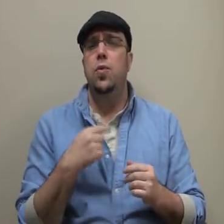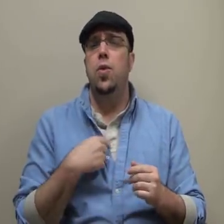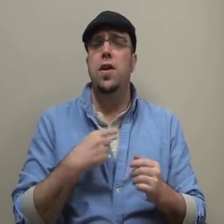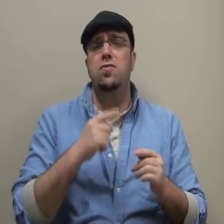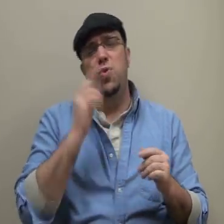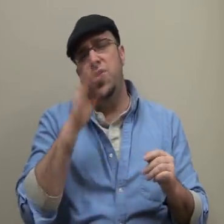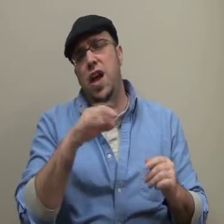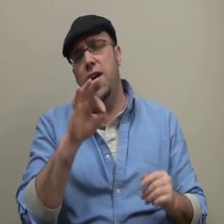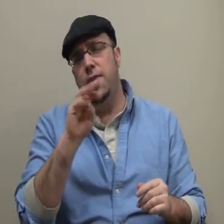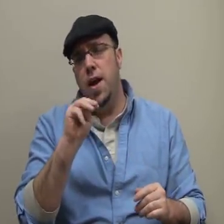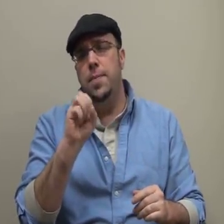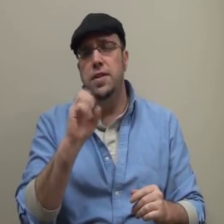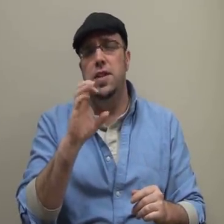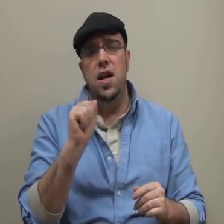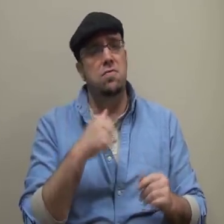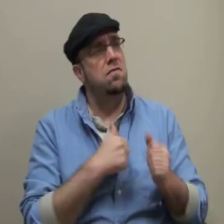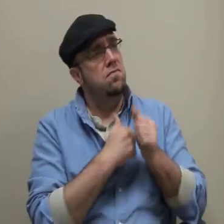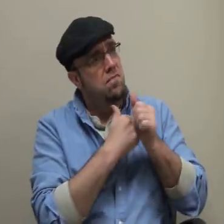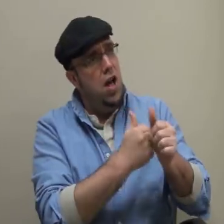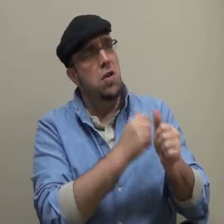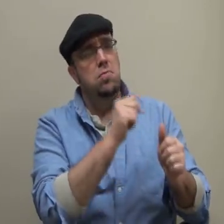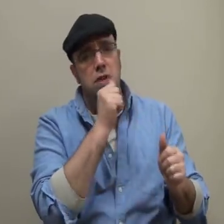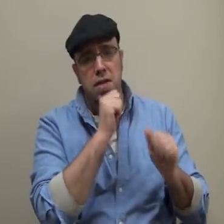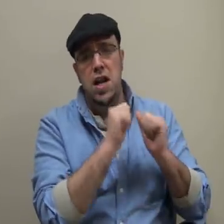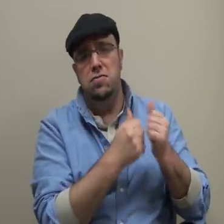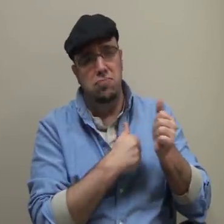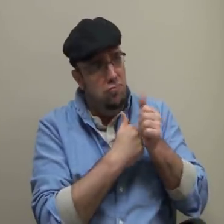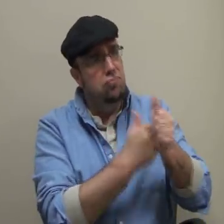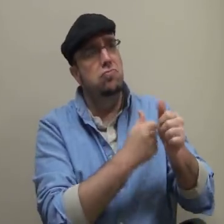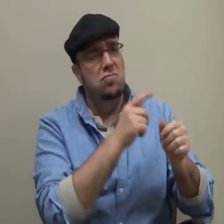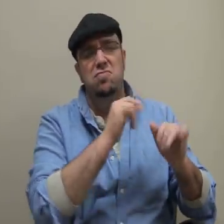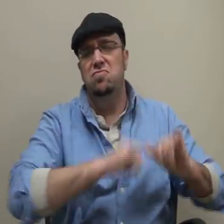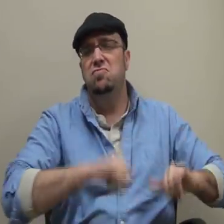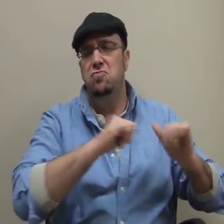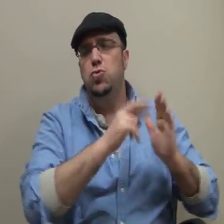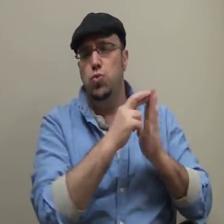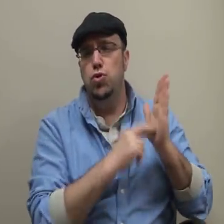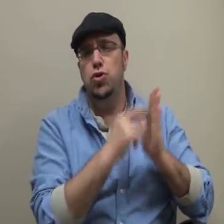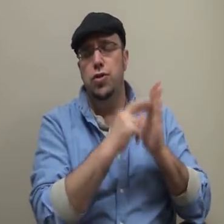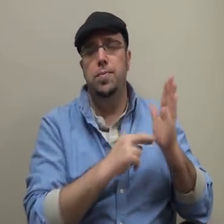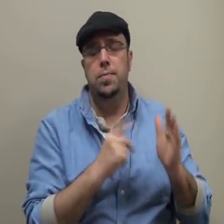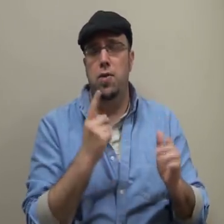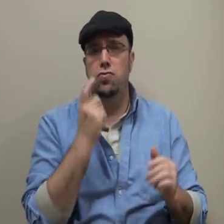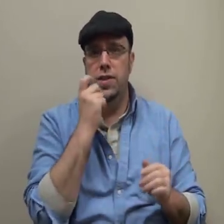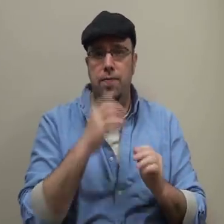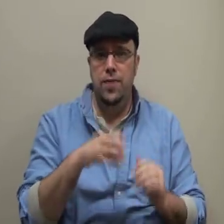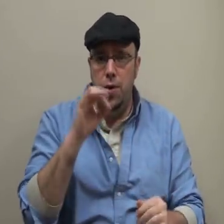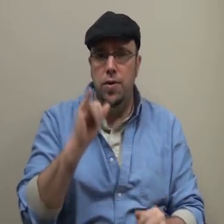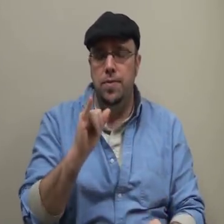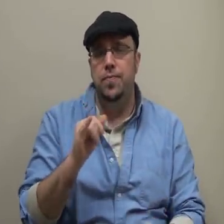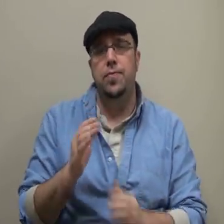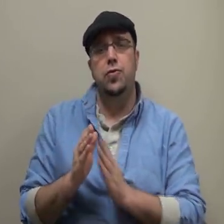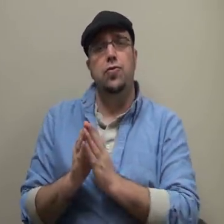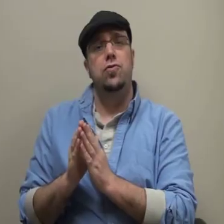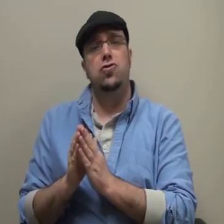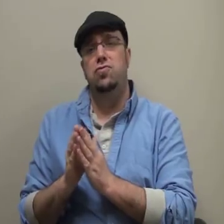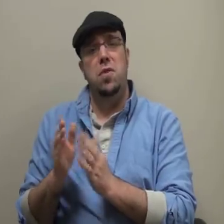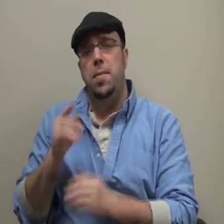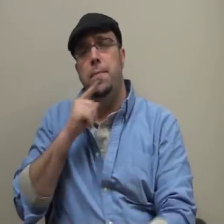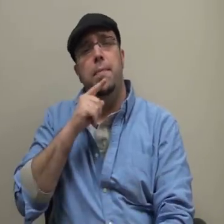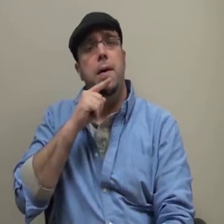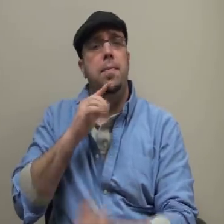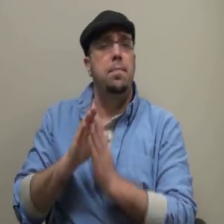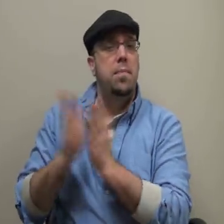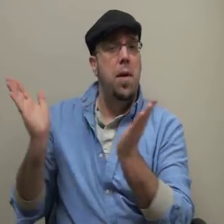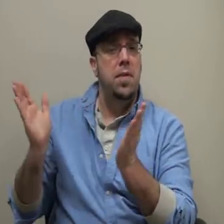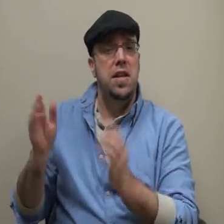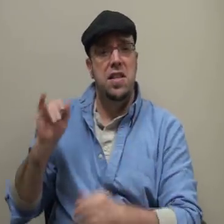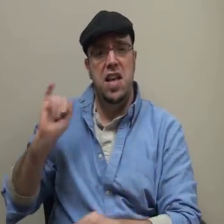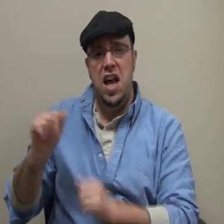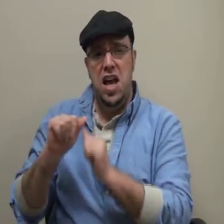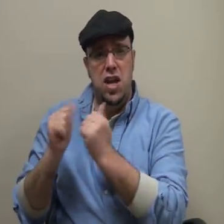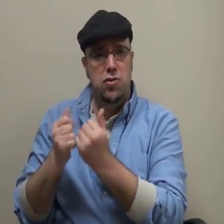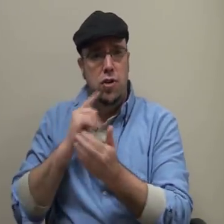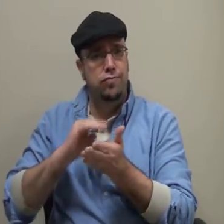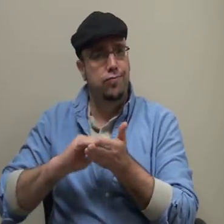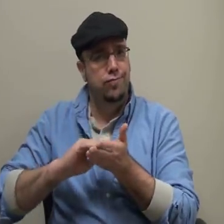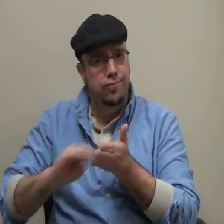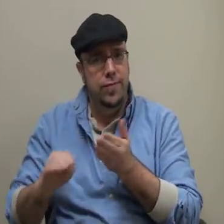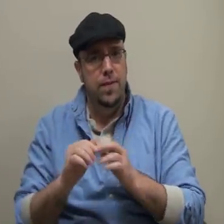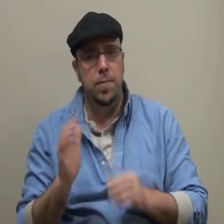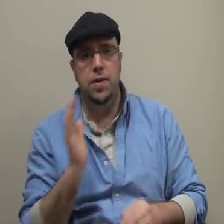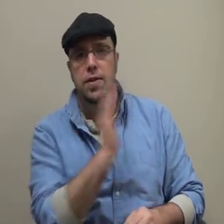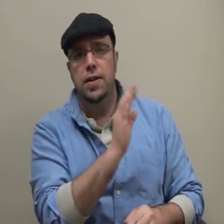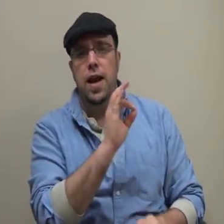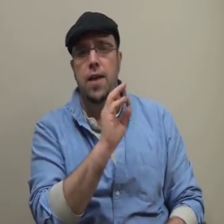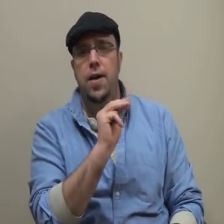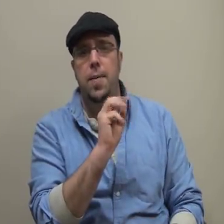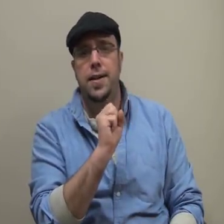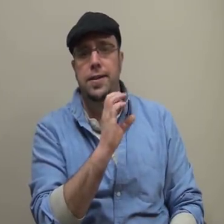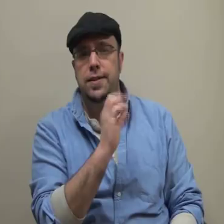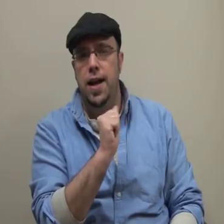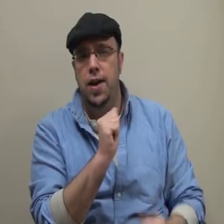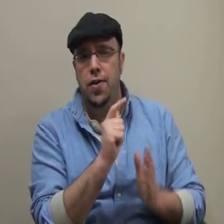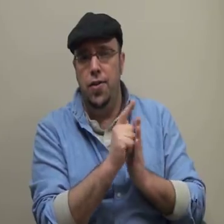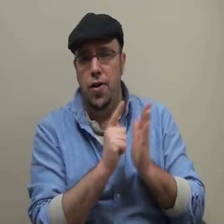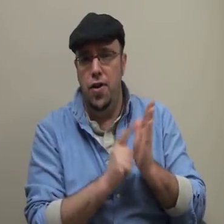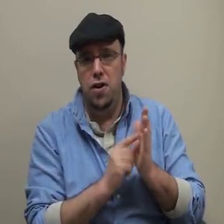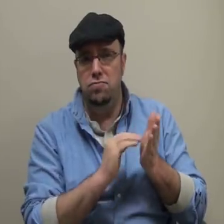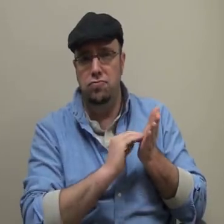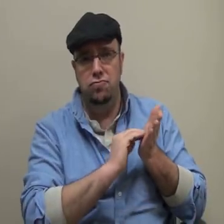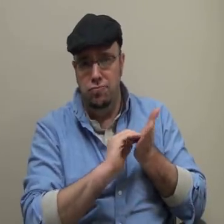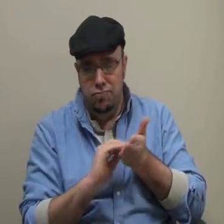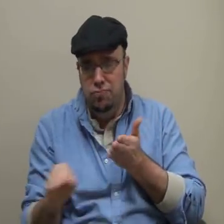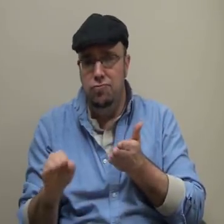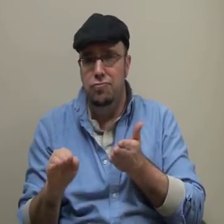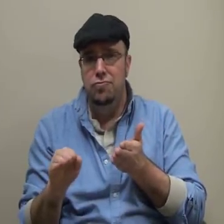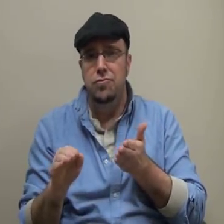We know that private agencies follow the FMCSA rules, but recently we found that public agencies are exempt from the FMCSA laws.